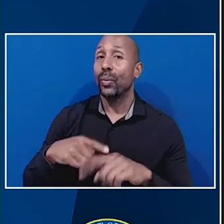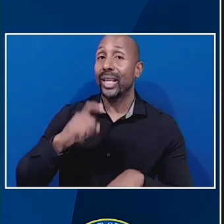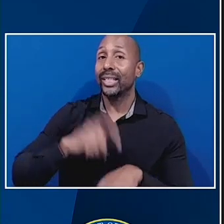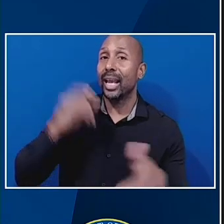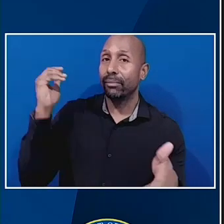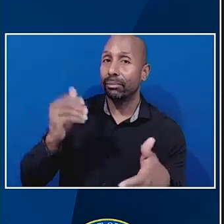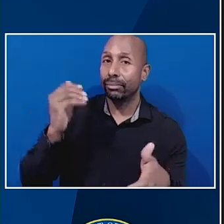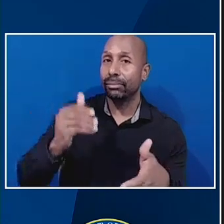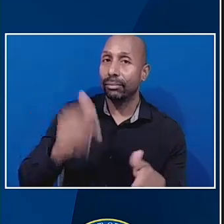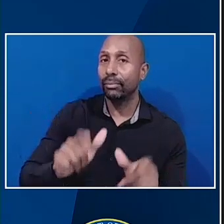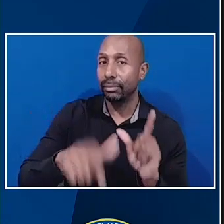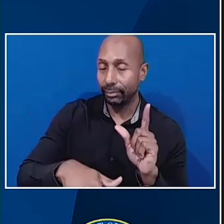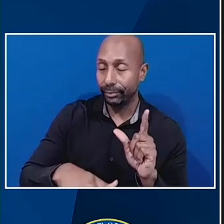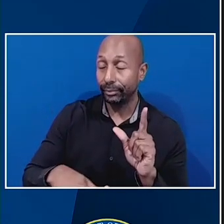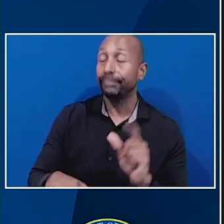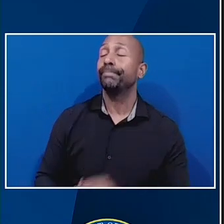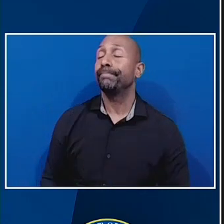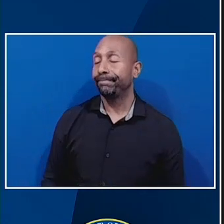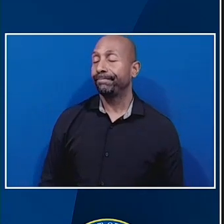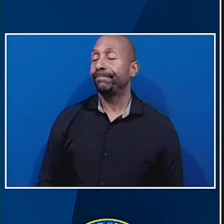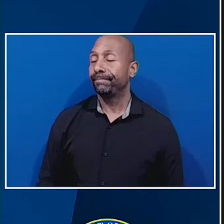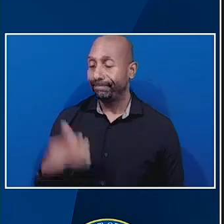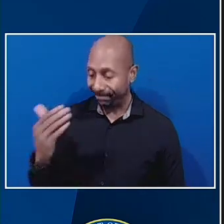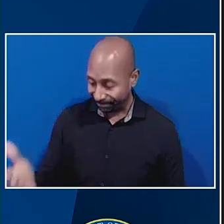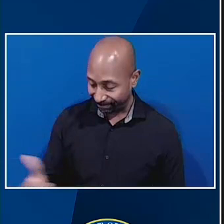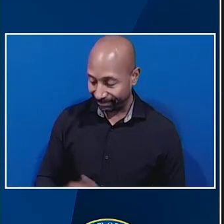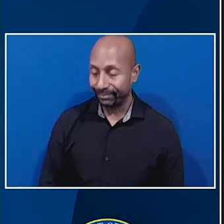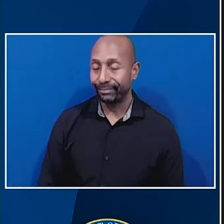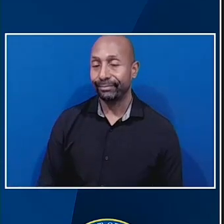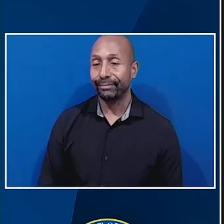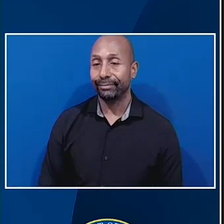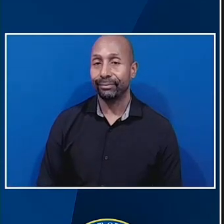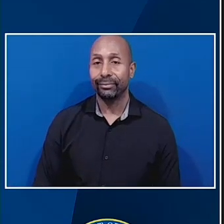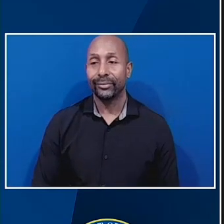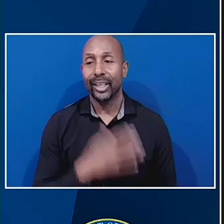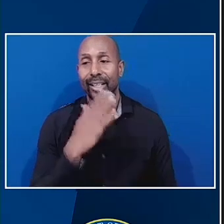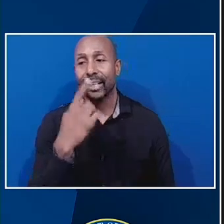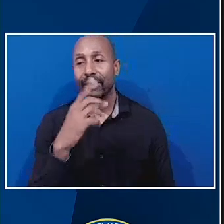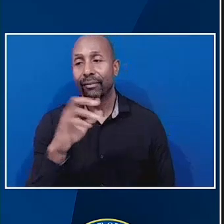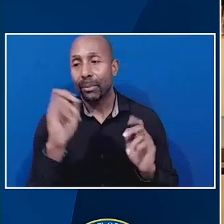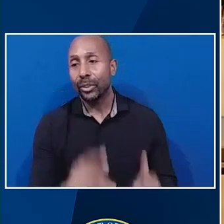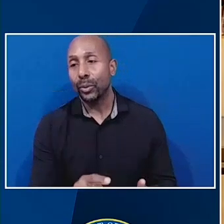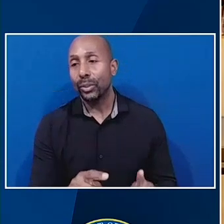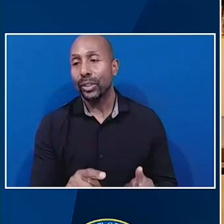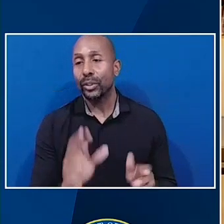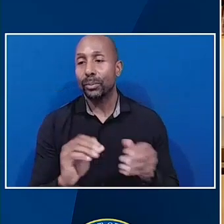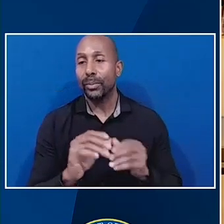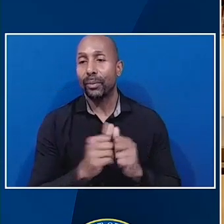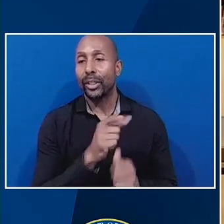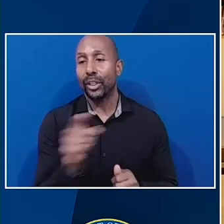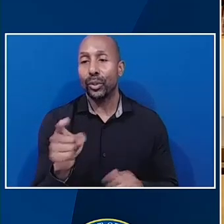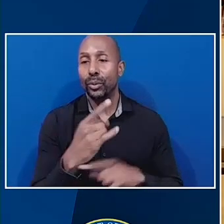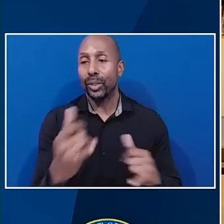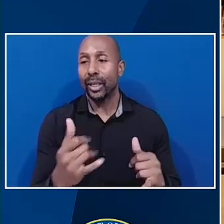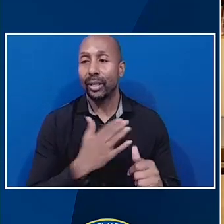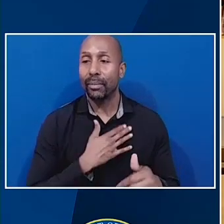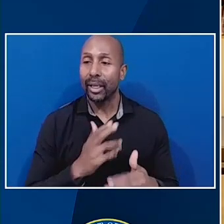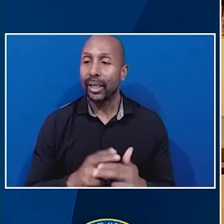So with that, please begin. Thank you for the opportunity to speak with you today. My name is Dalia Hernandez and